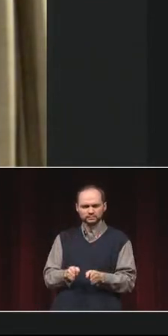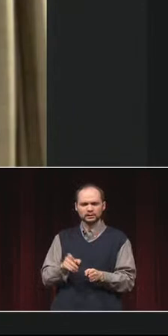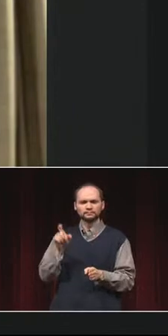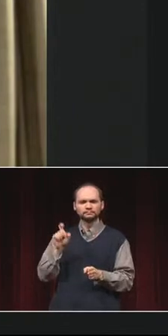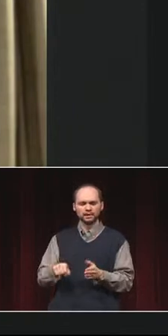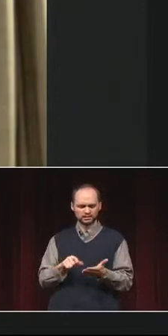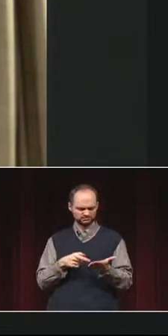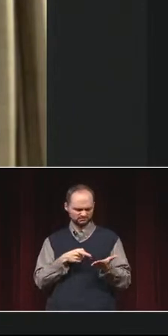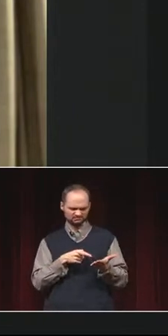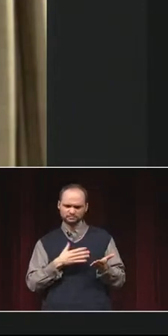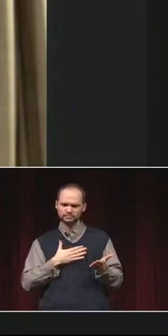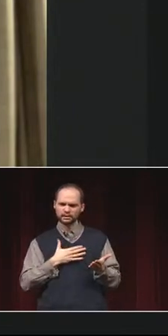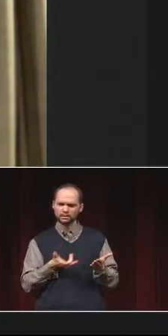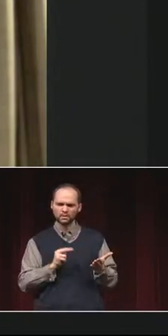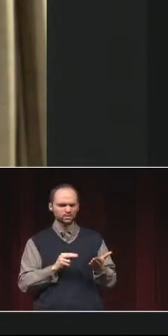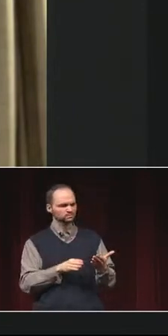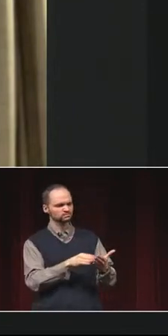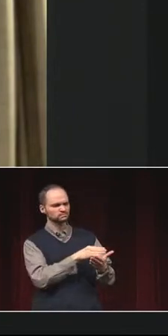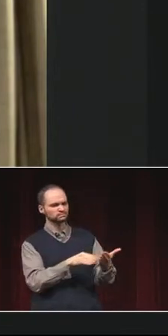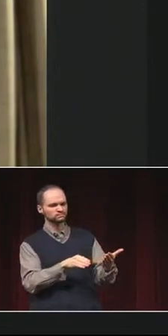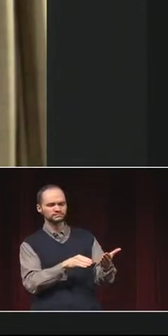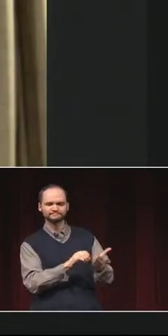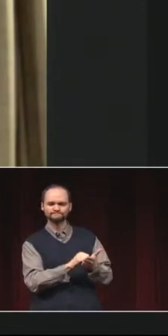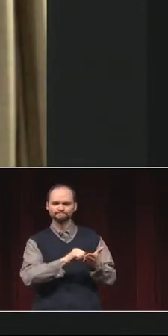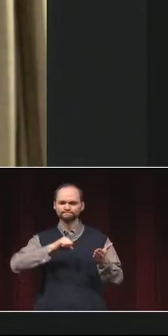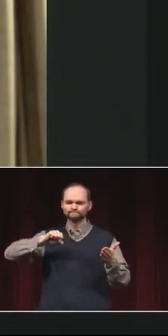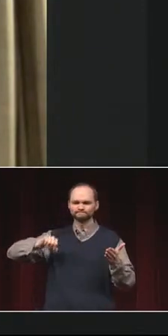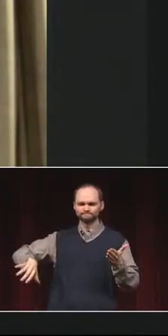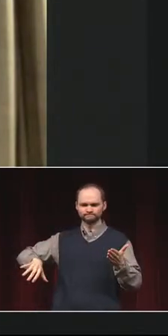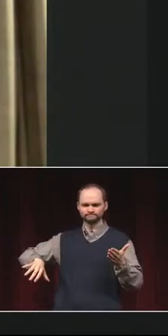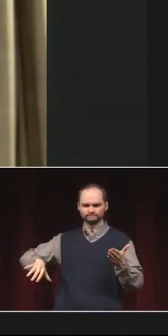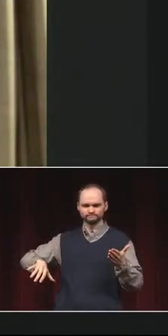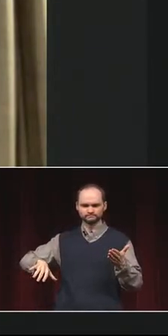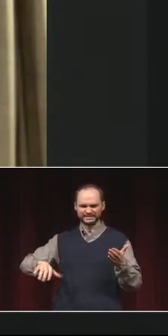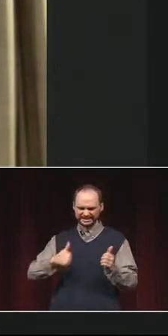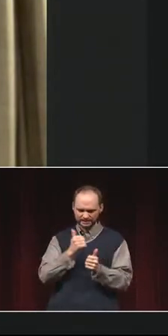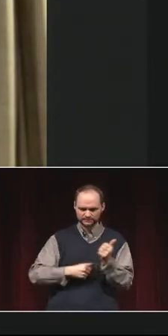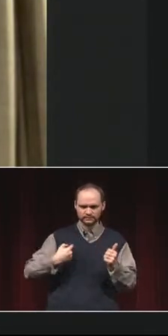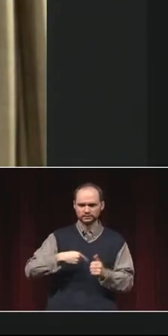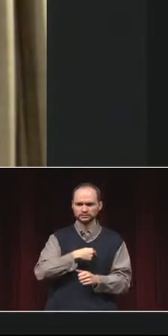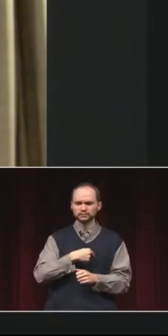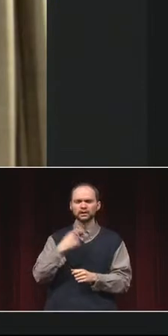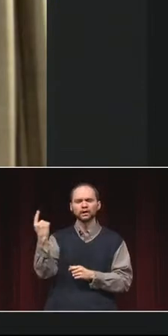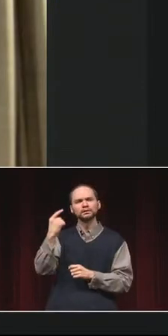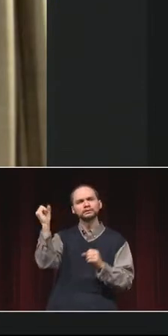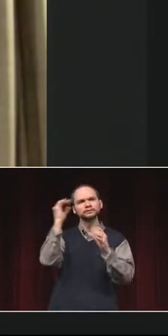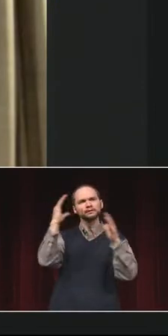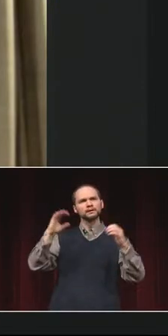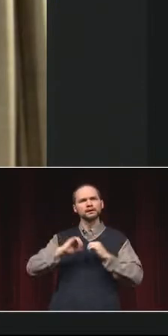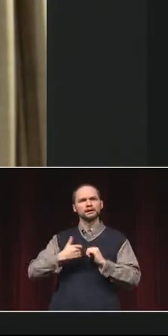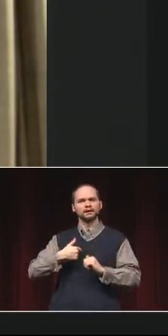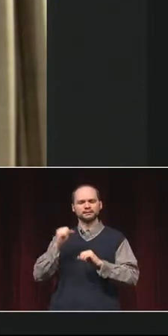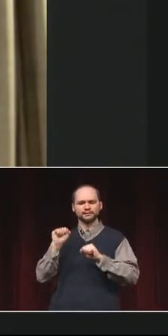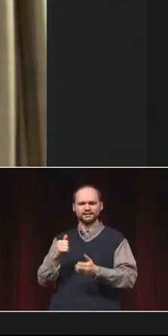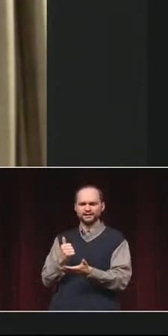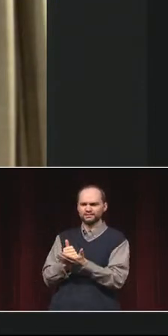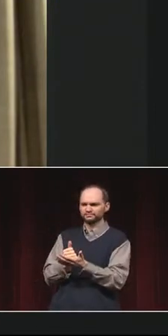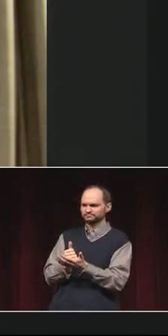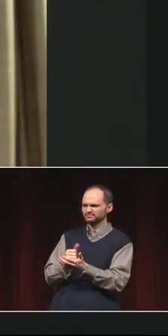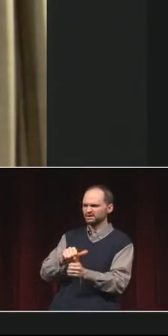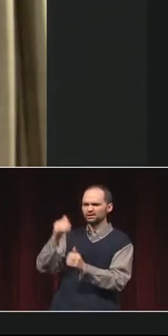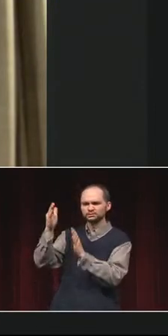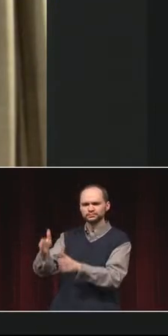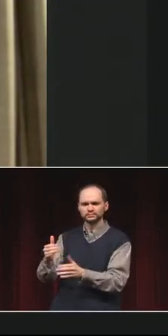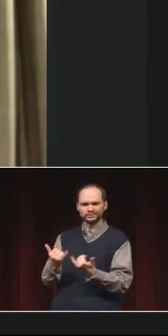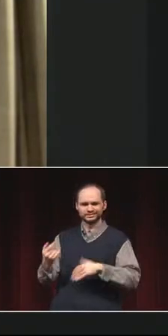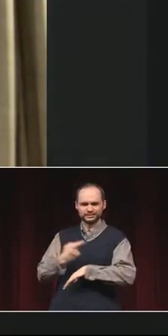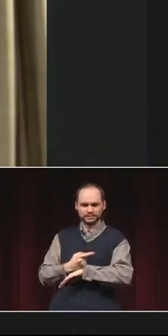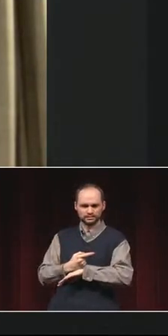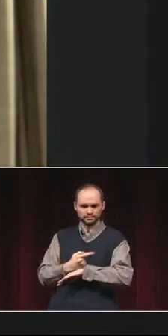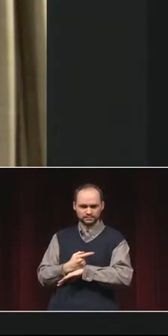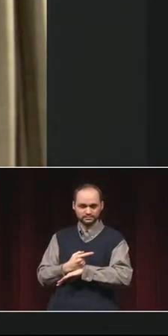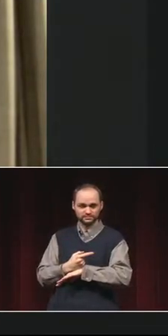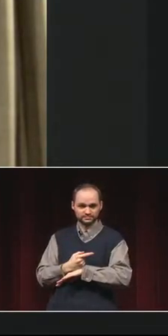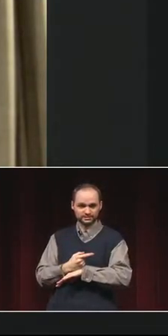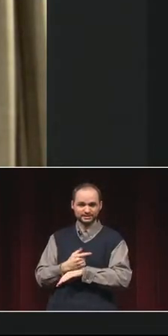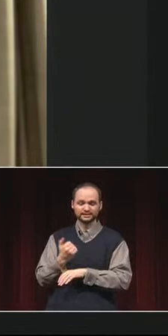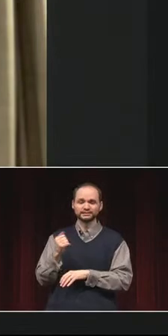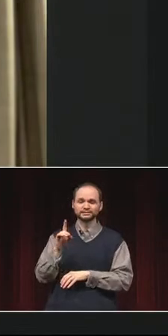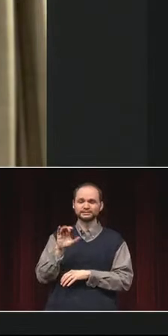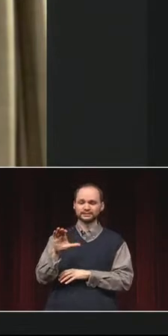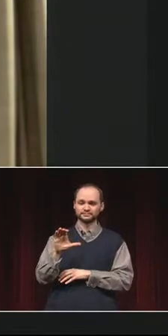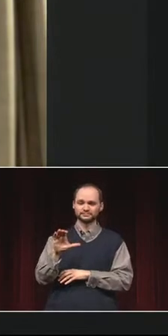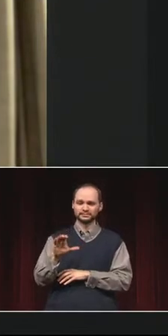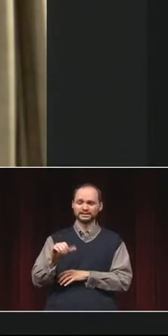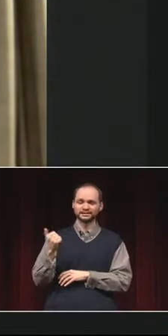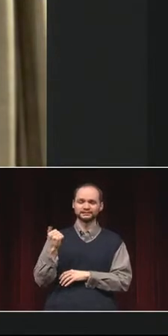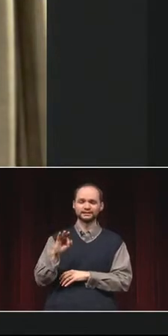always be concerned with what you can do to help others. Today in this December in the year of 1955